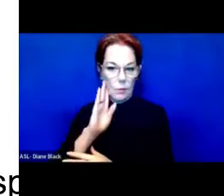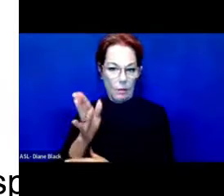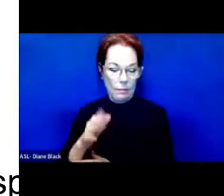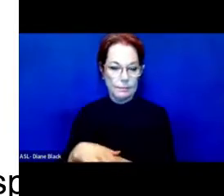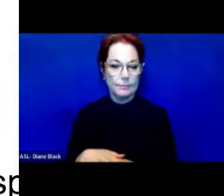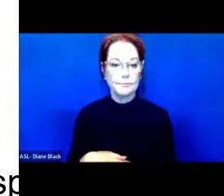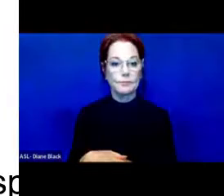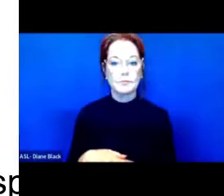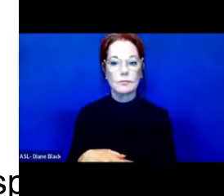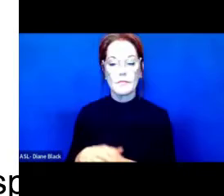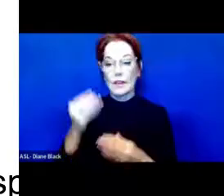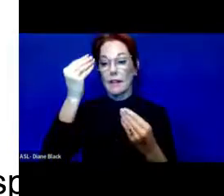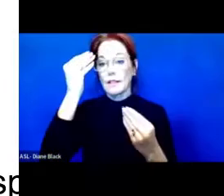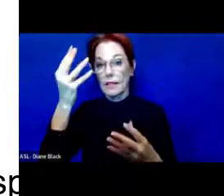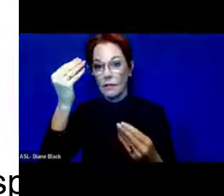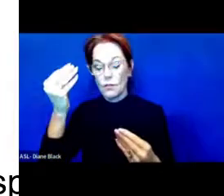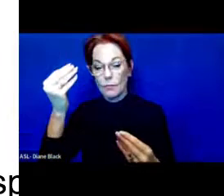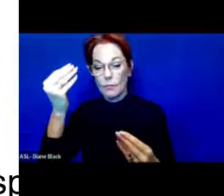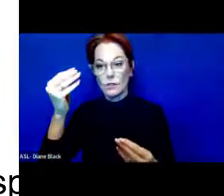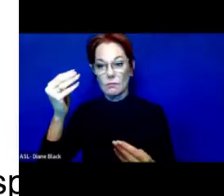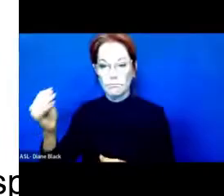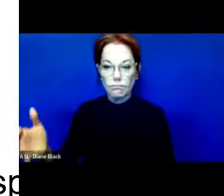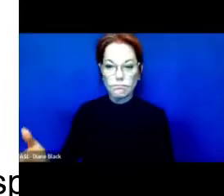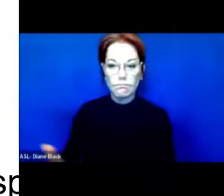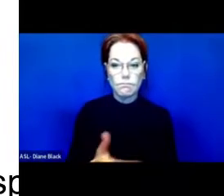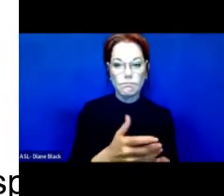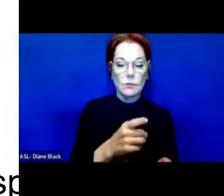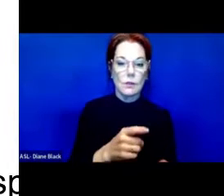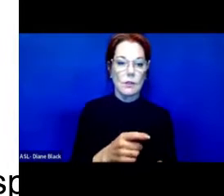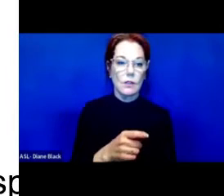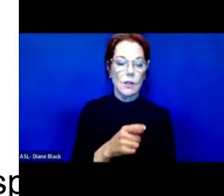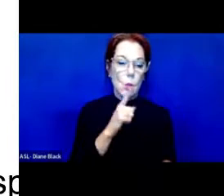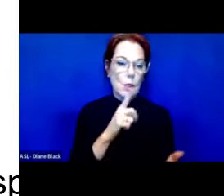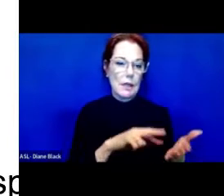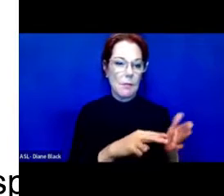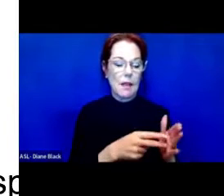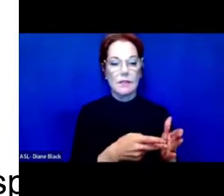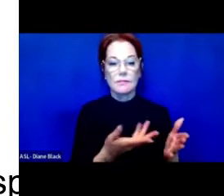information that we gathered is intended to inform what? What the field does moving forward.